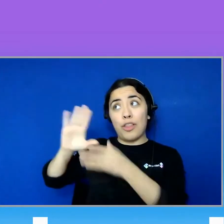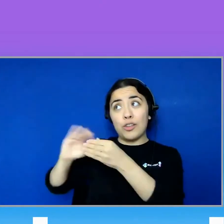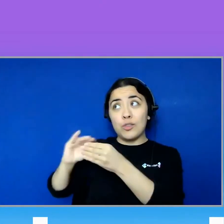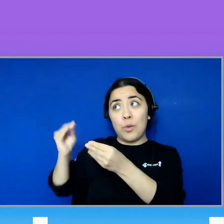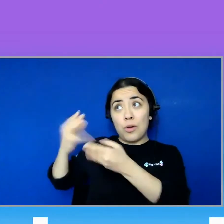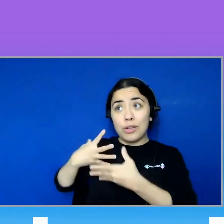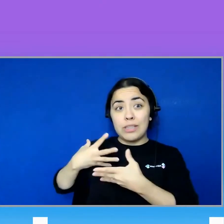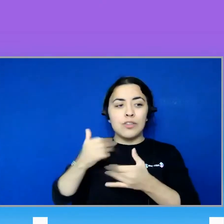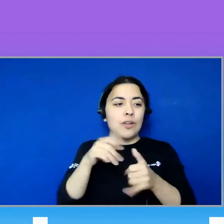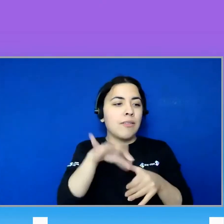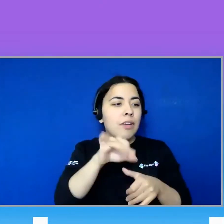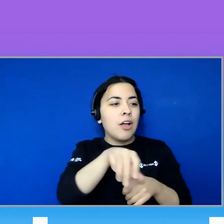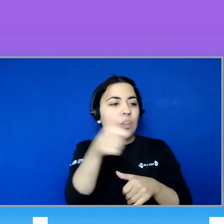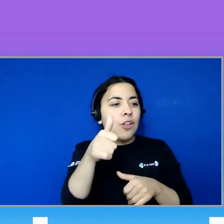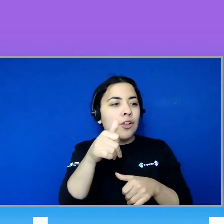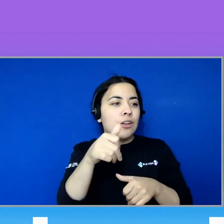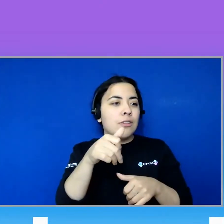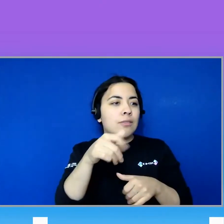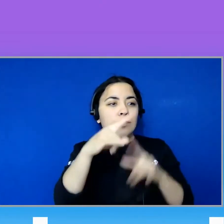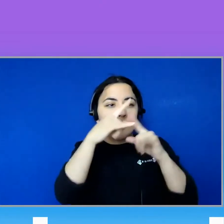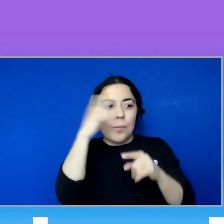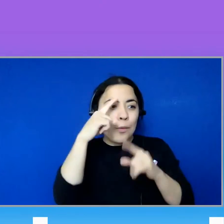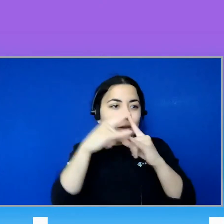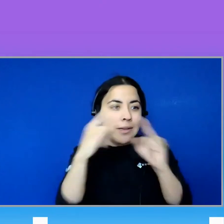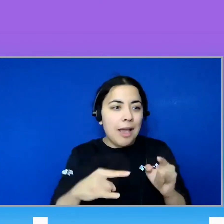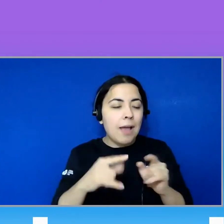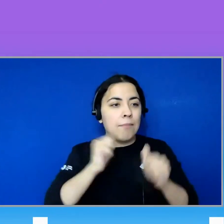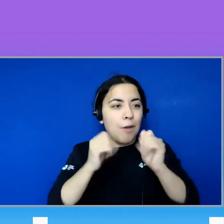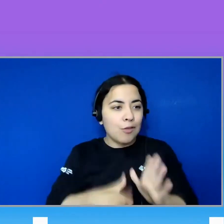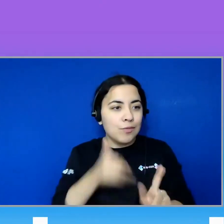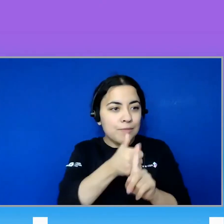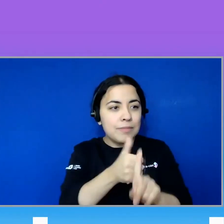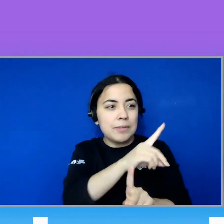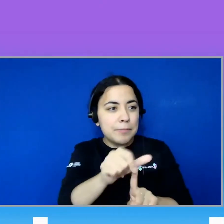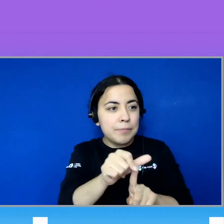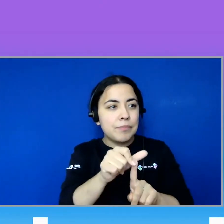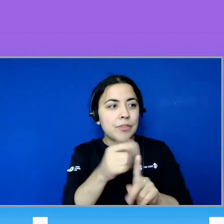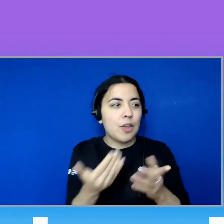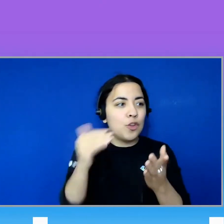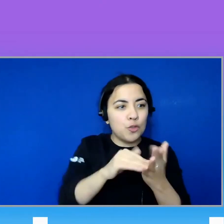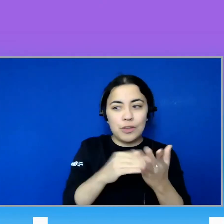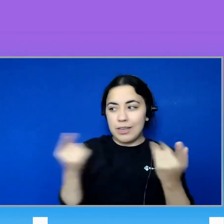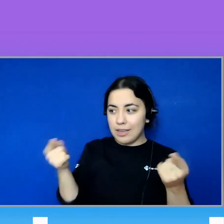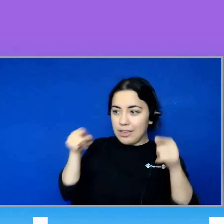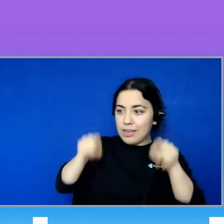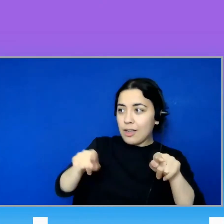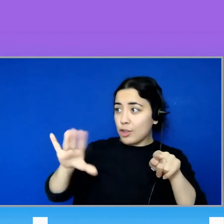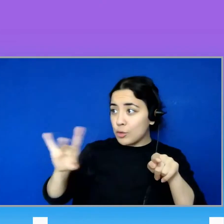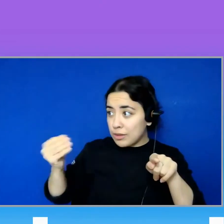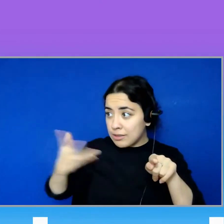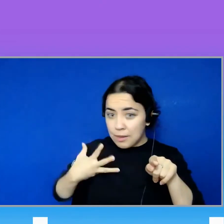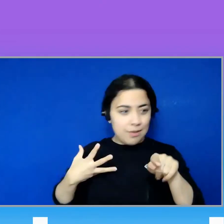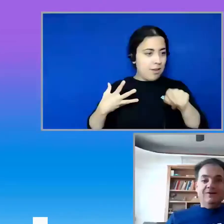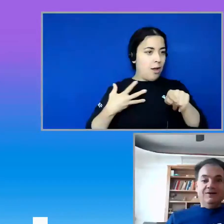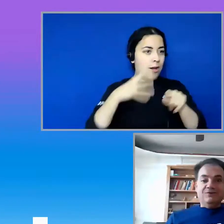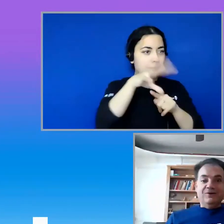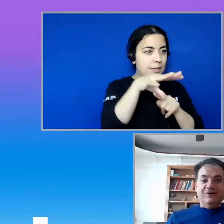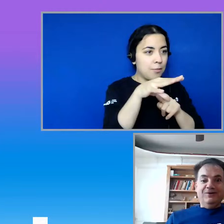camp using disabled actors, and we didn't have to go down that